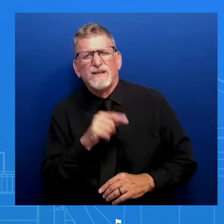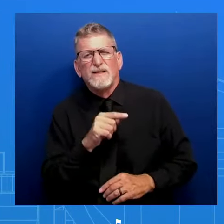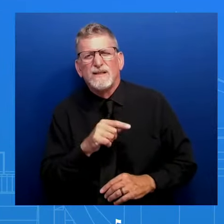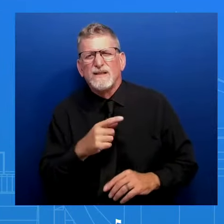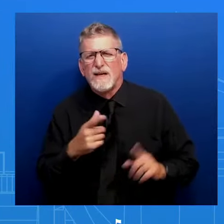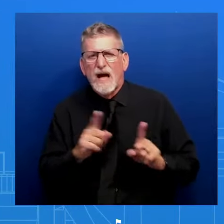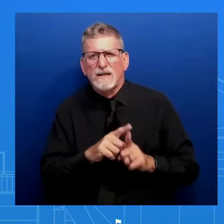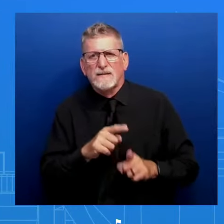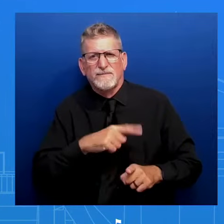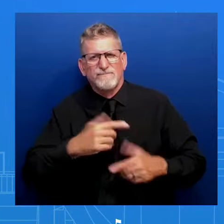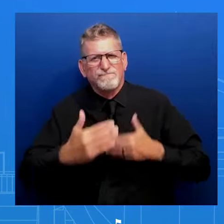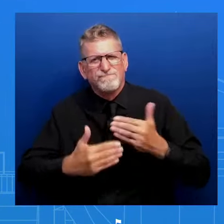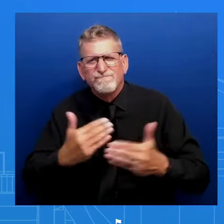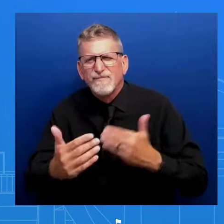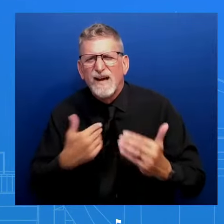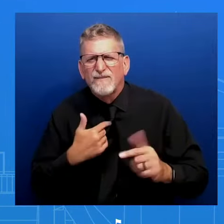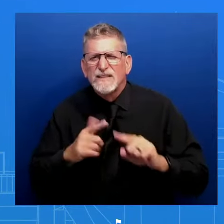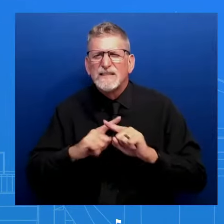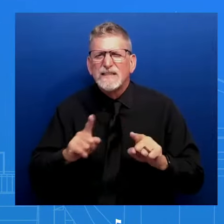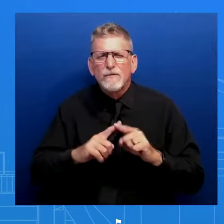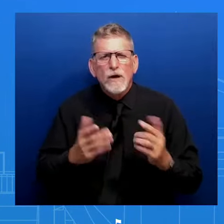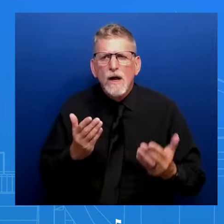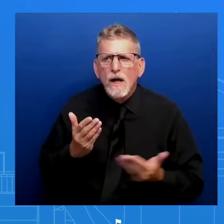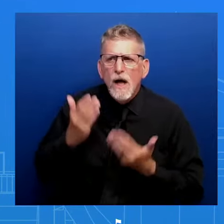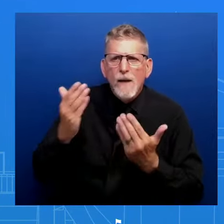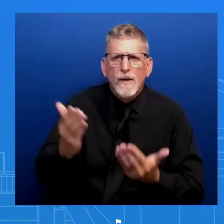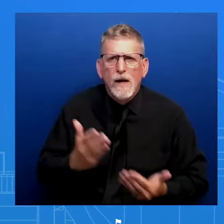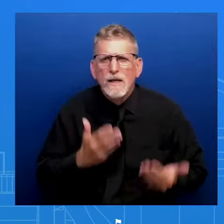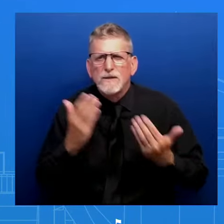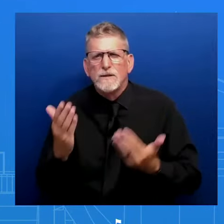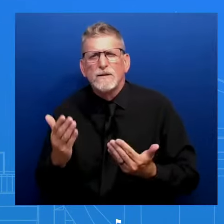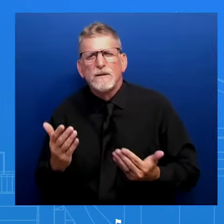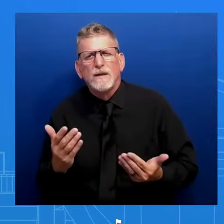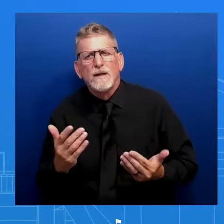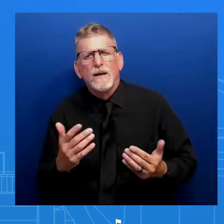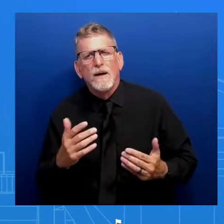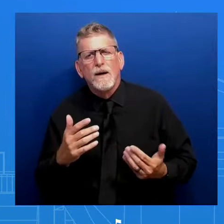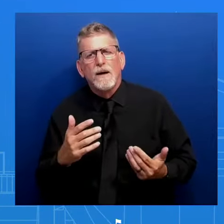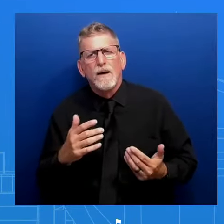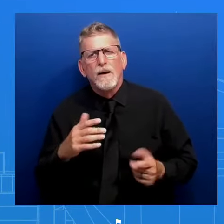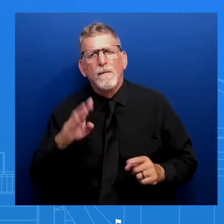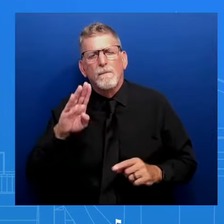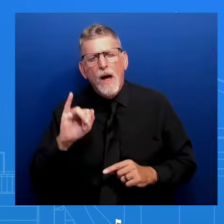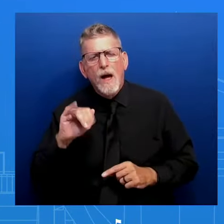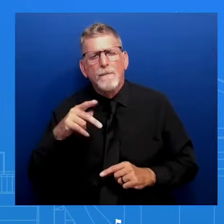they should be done in a bipartisan way. And so, it's unfortunate that this senator,